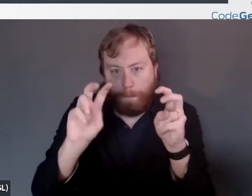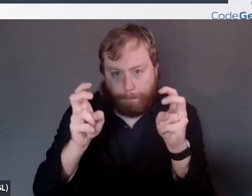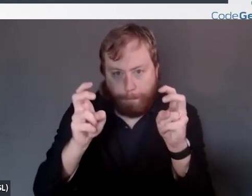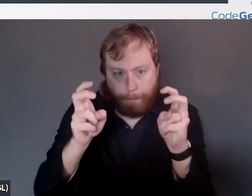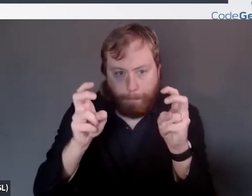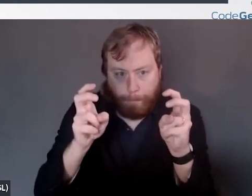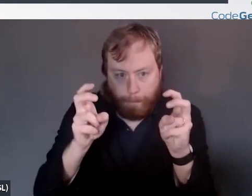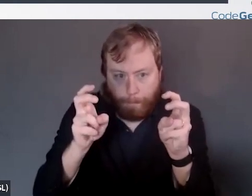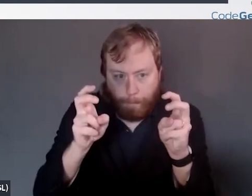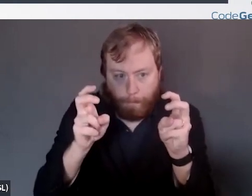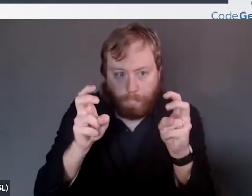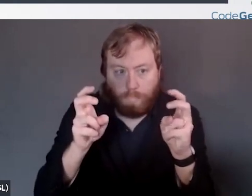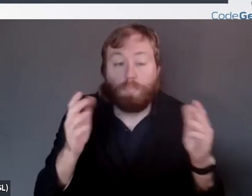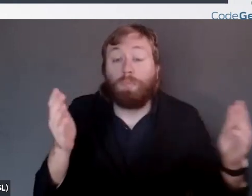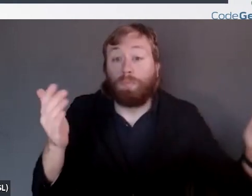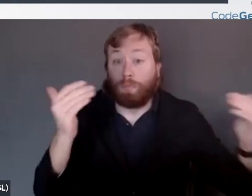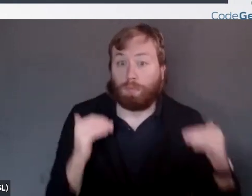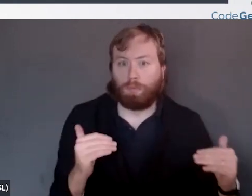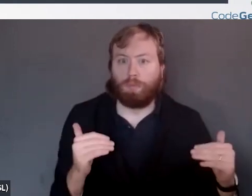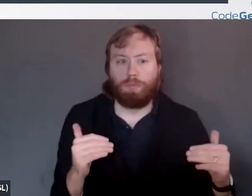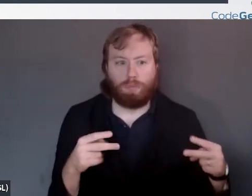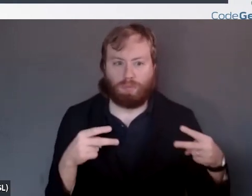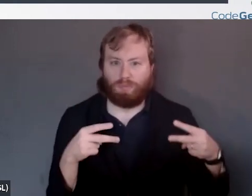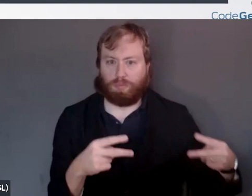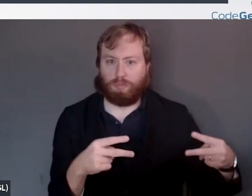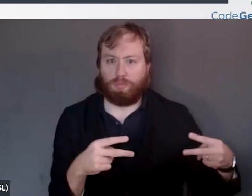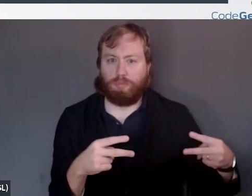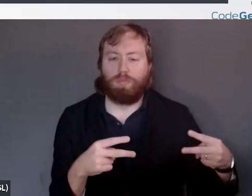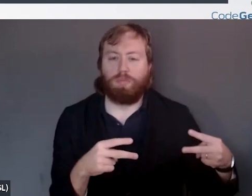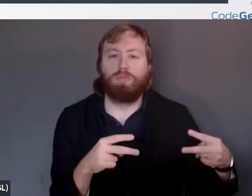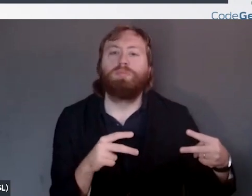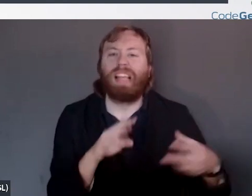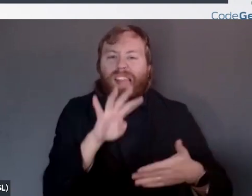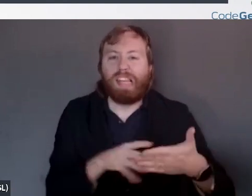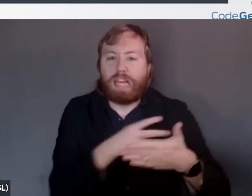The table body is the next element within the table structure,